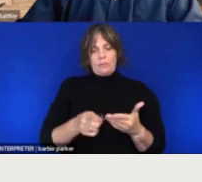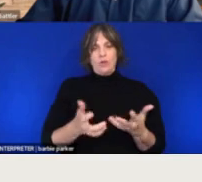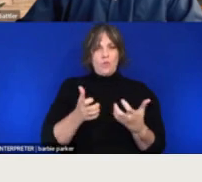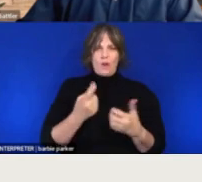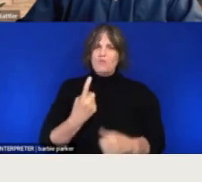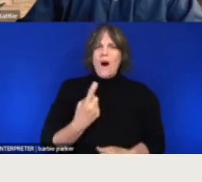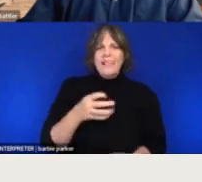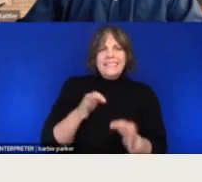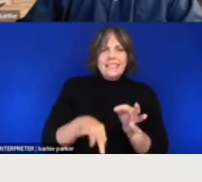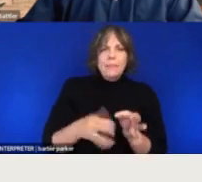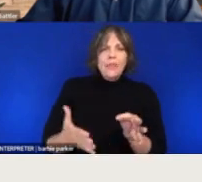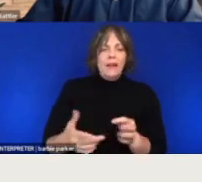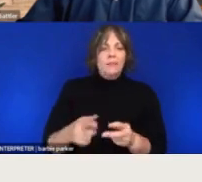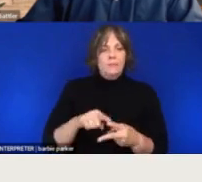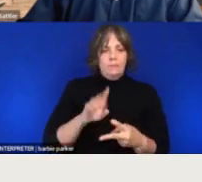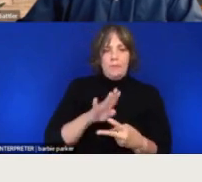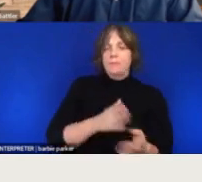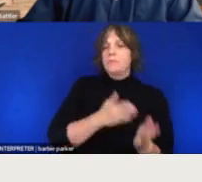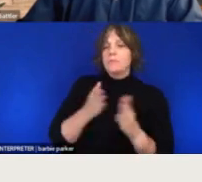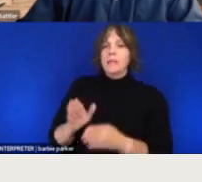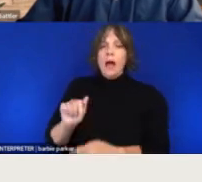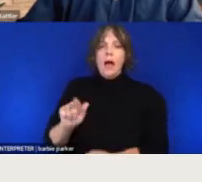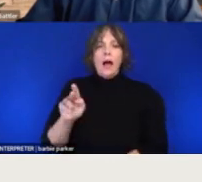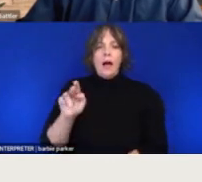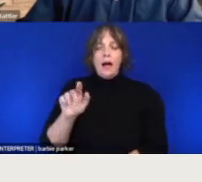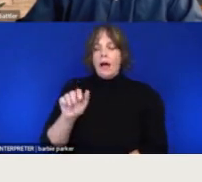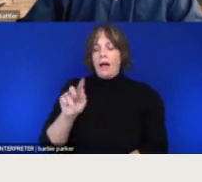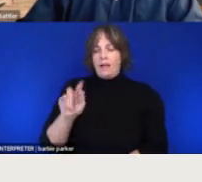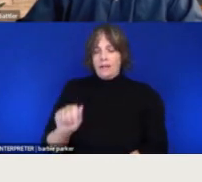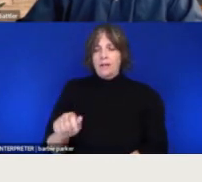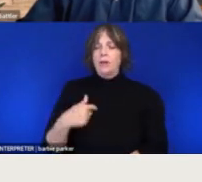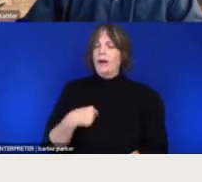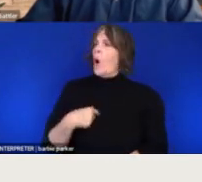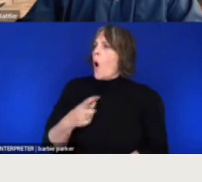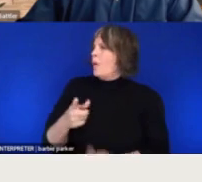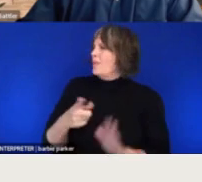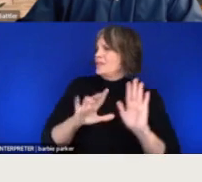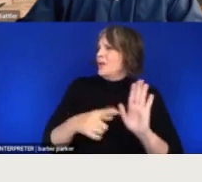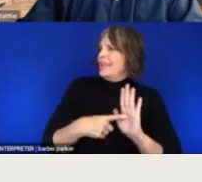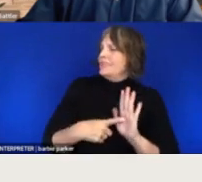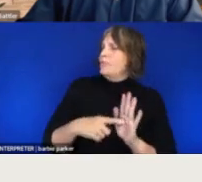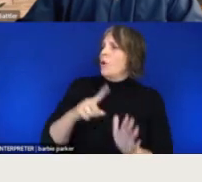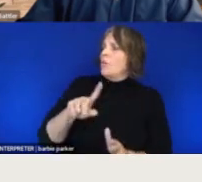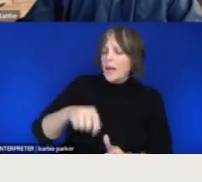Alva Gardner: And I think a great example of that one bite at a time that you don't need